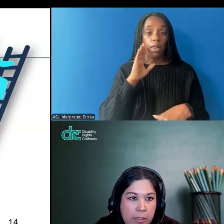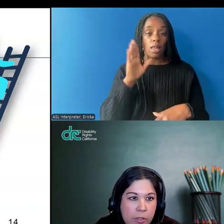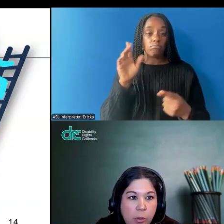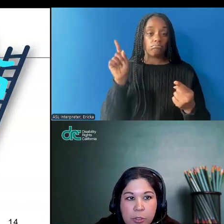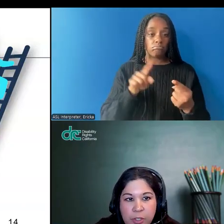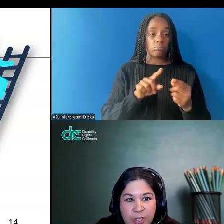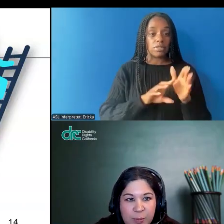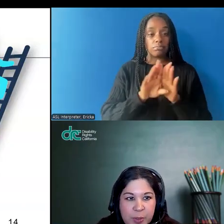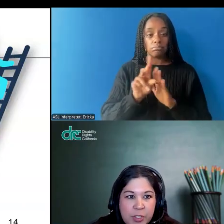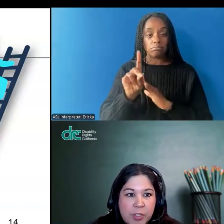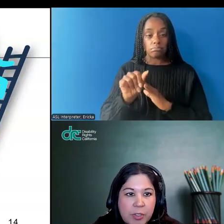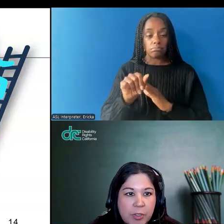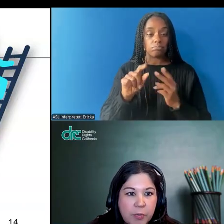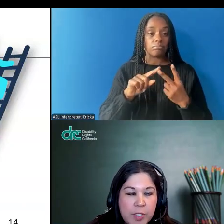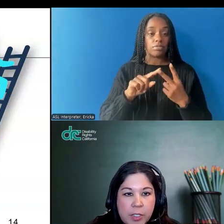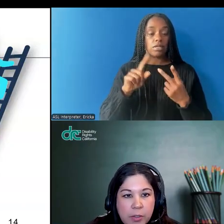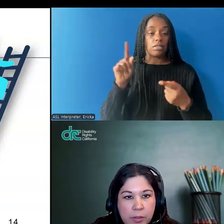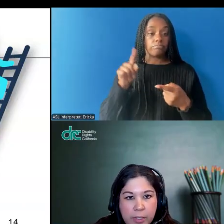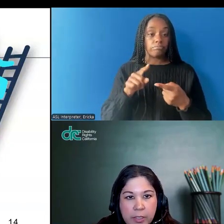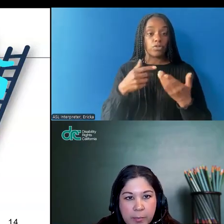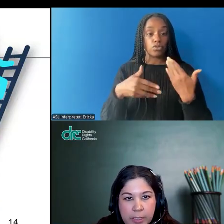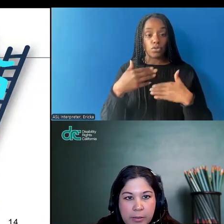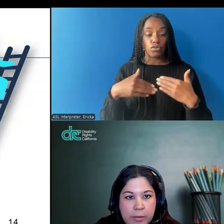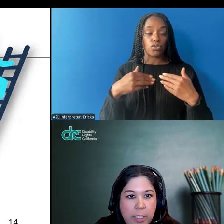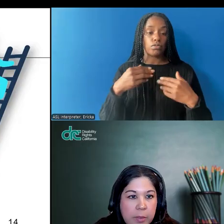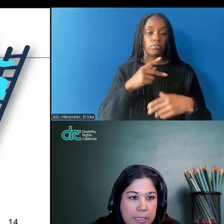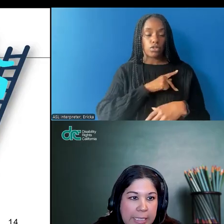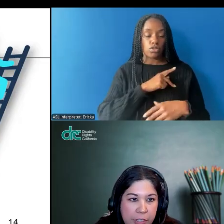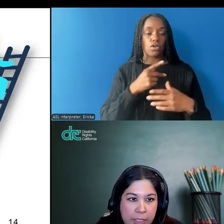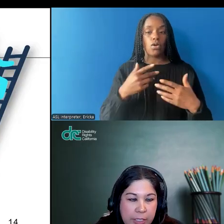social, personal, physical or economic rehabilitation?